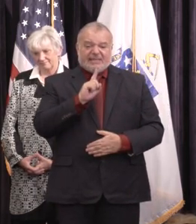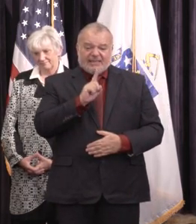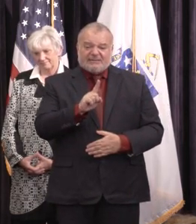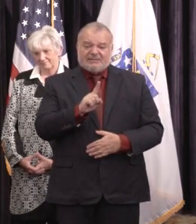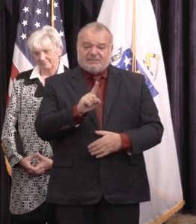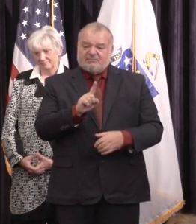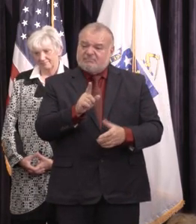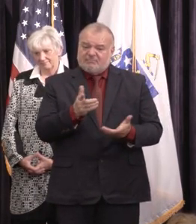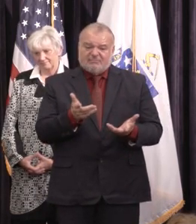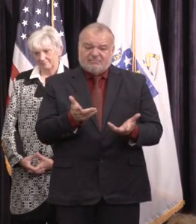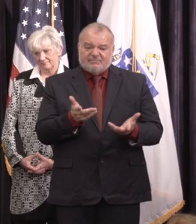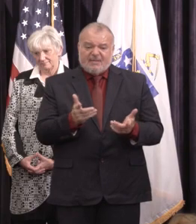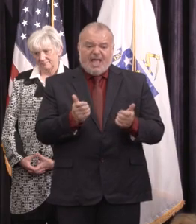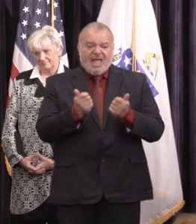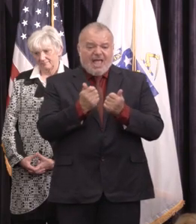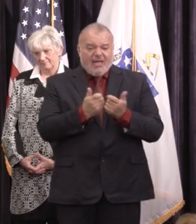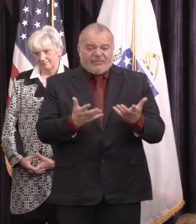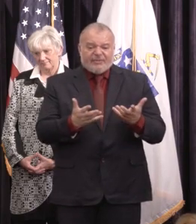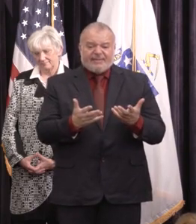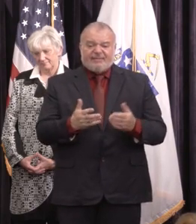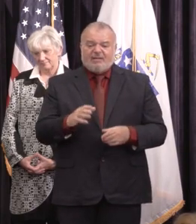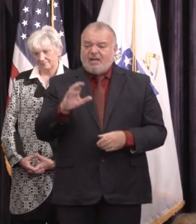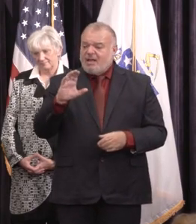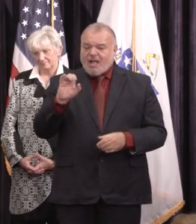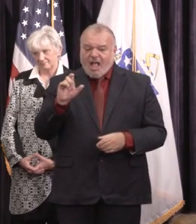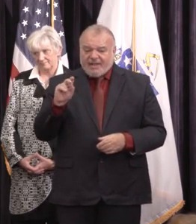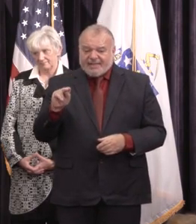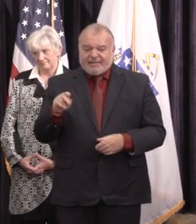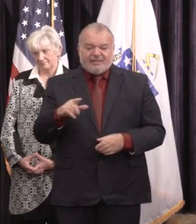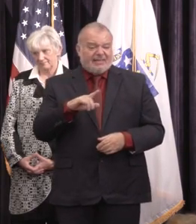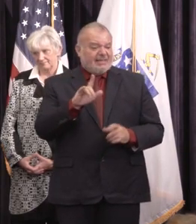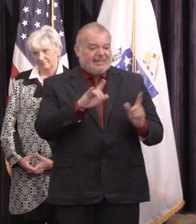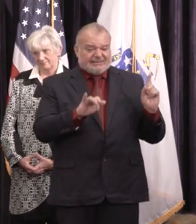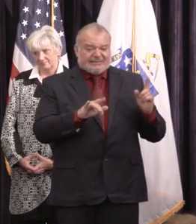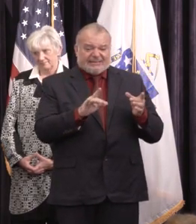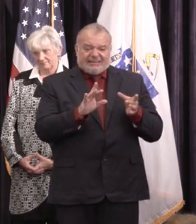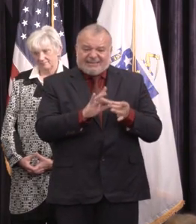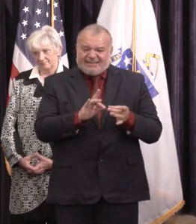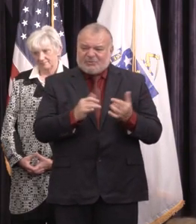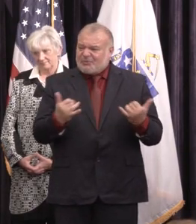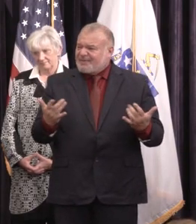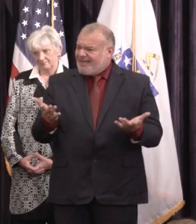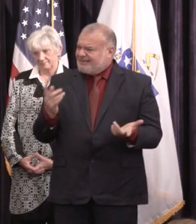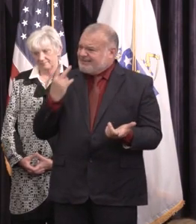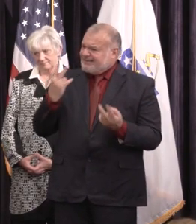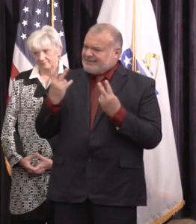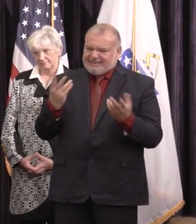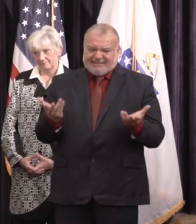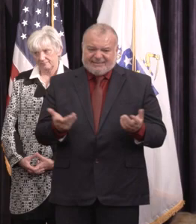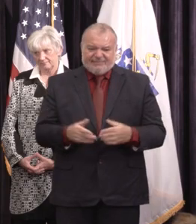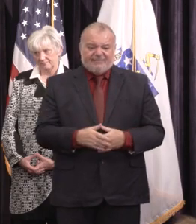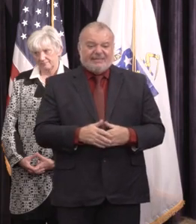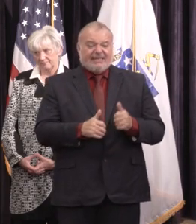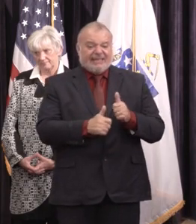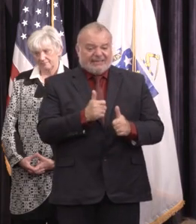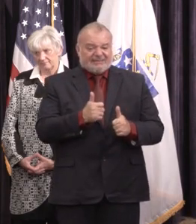Colleen and Cindy in particular spoke of today. You know, each of us is born with a range and a